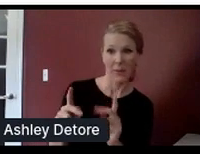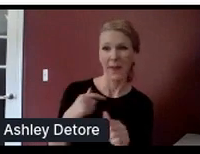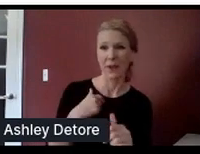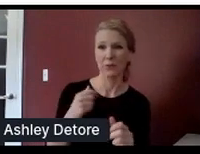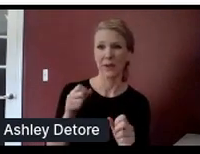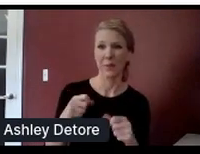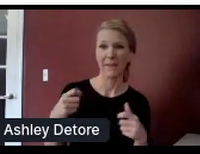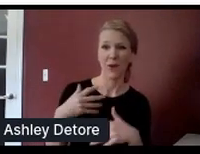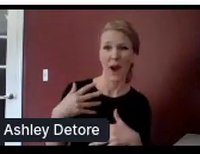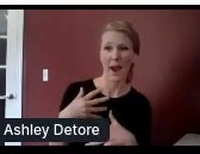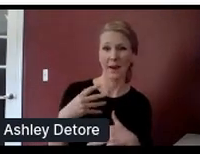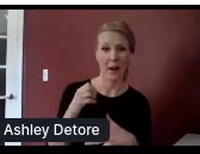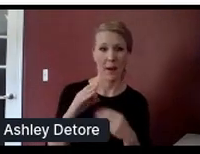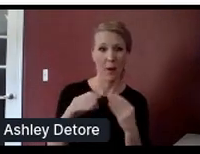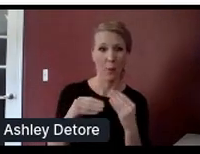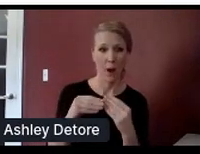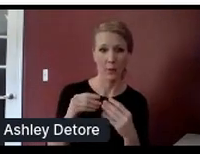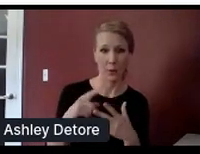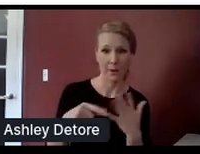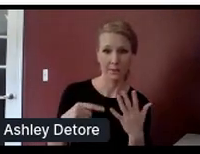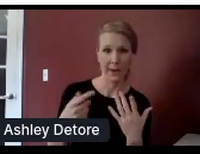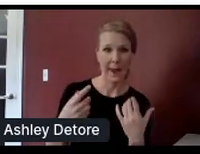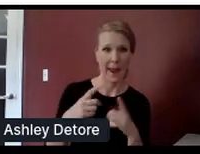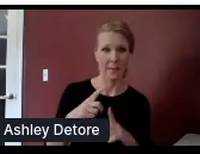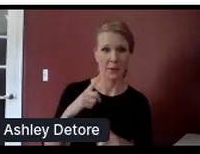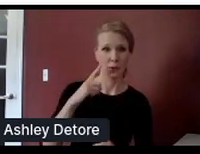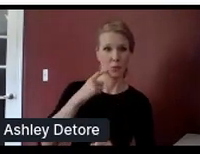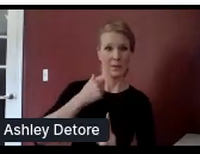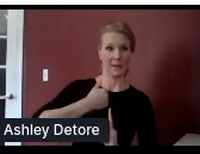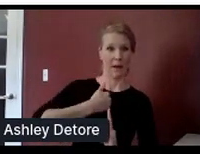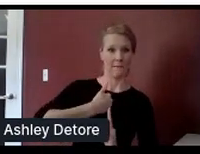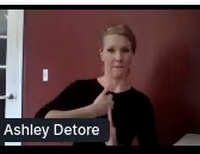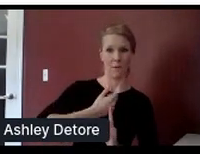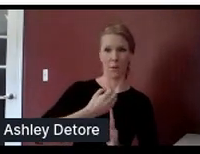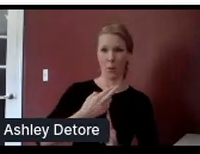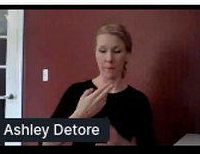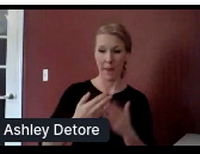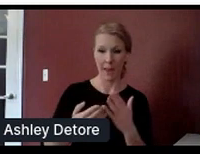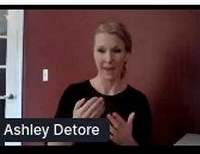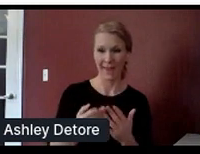being violent towards me or my family. Absolutely. So that's a real thing, right?